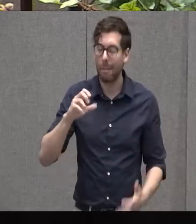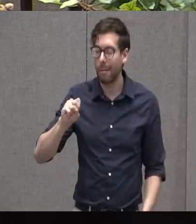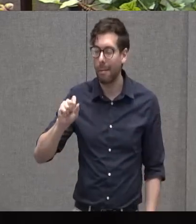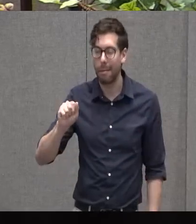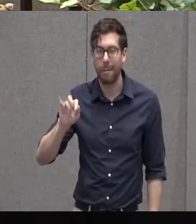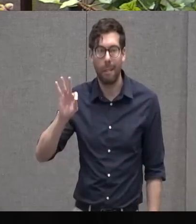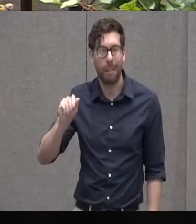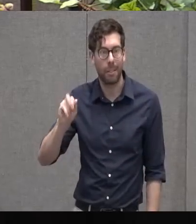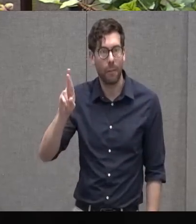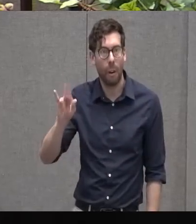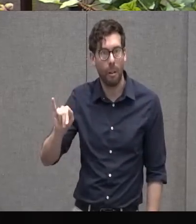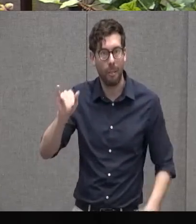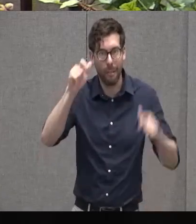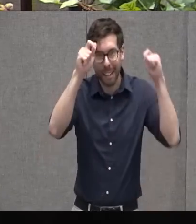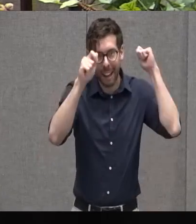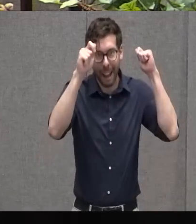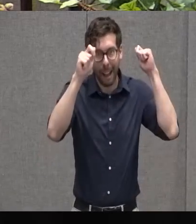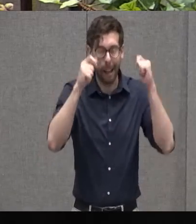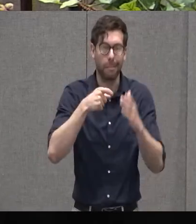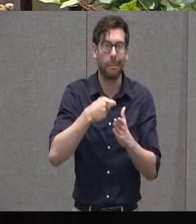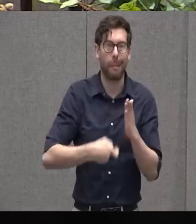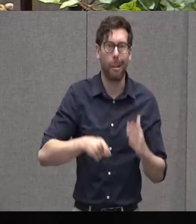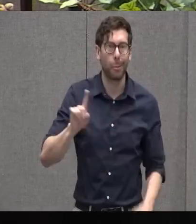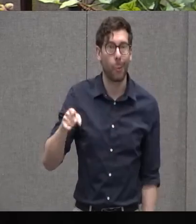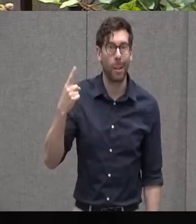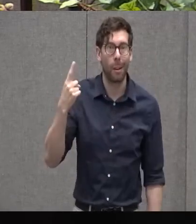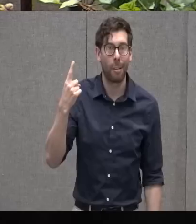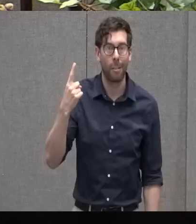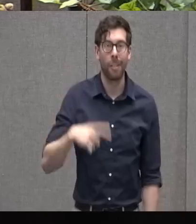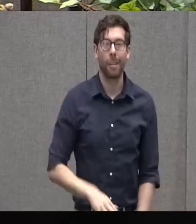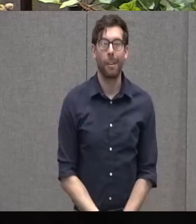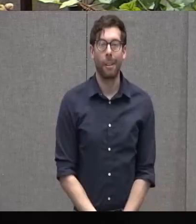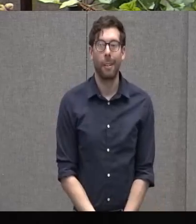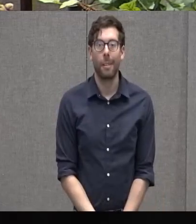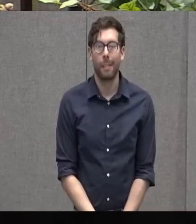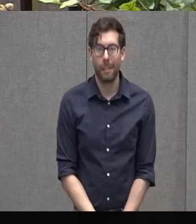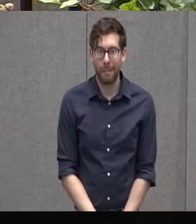That's only $1 and now I have $5 left to spend.